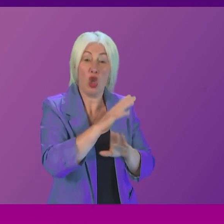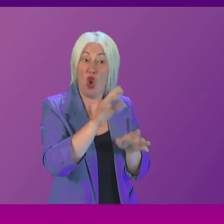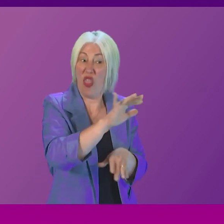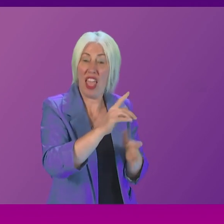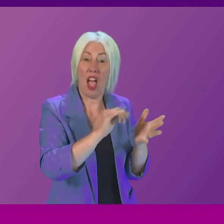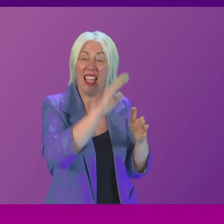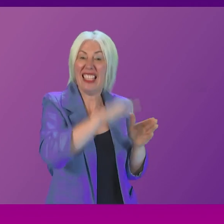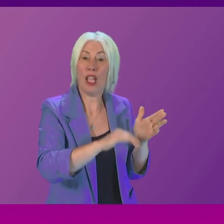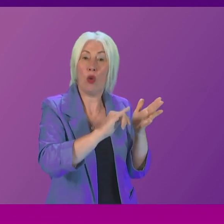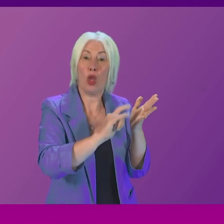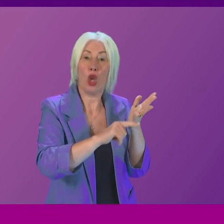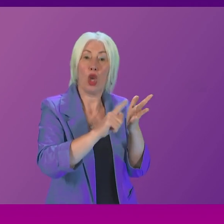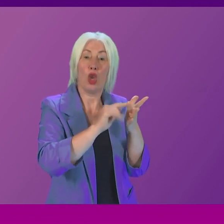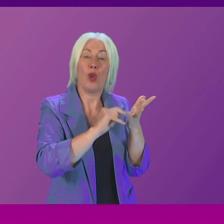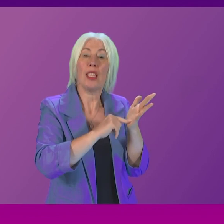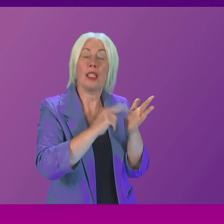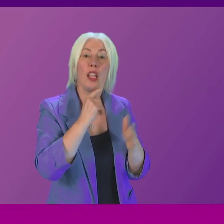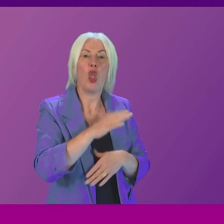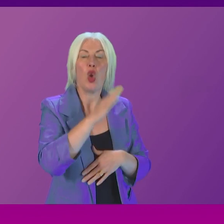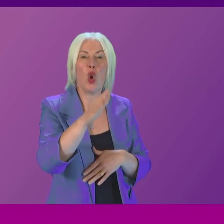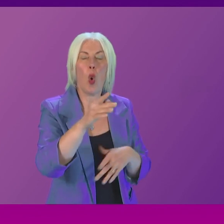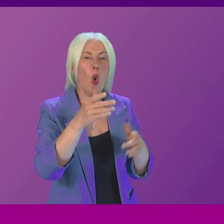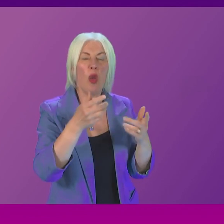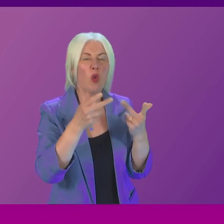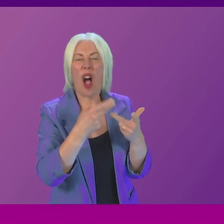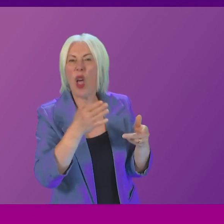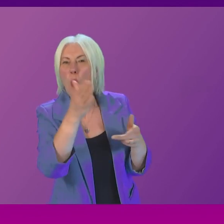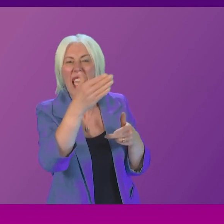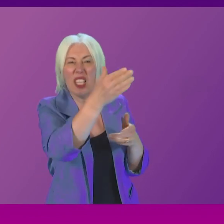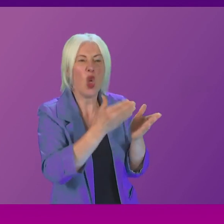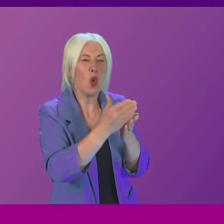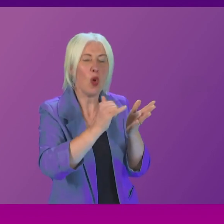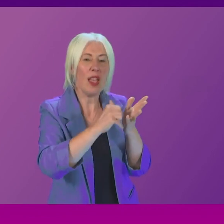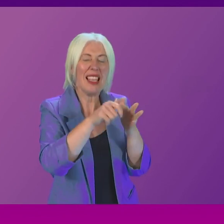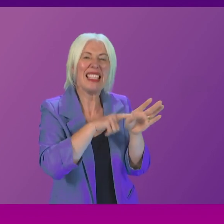advised that they could instead get to Oban and Mallaig via either Barra or Skye.